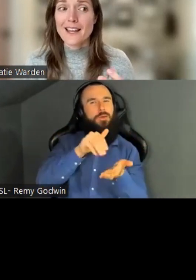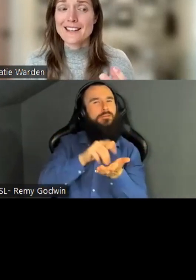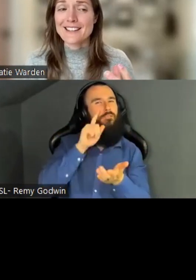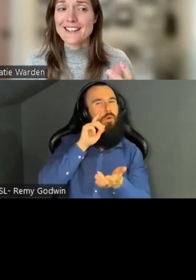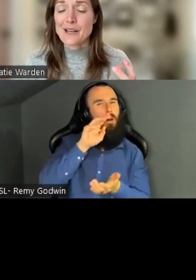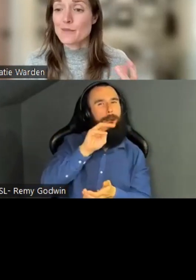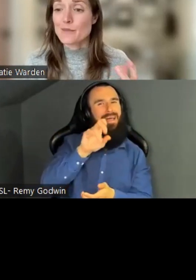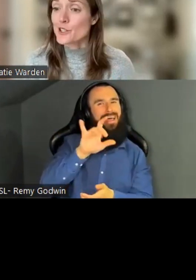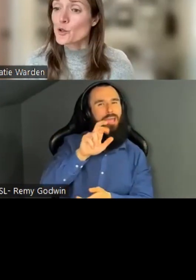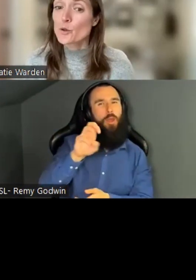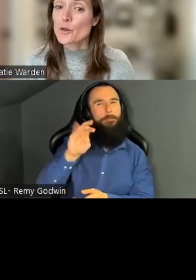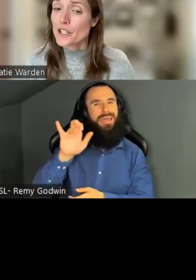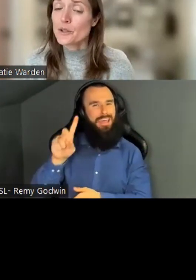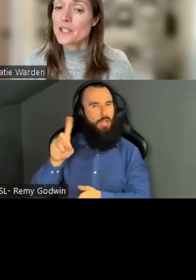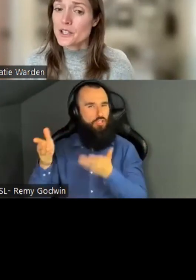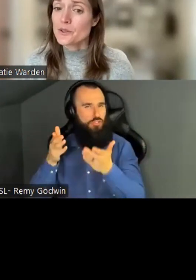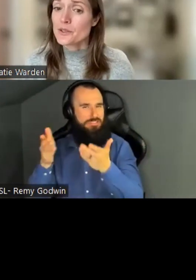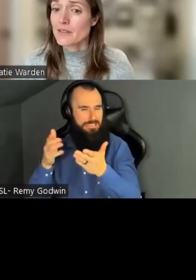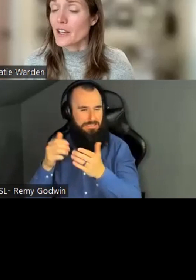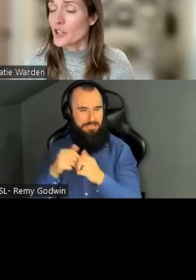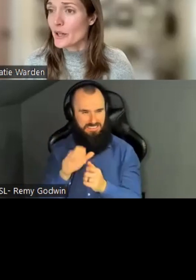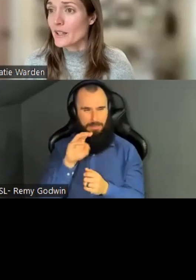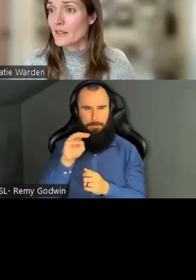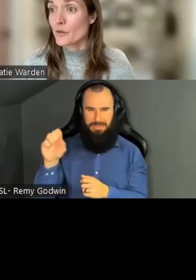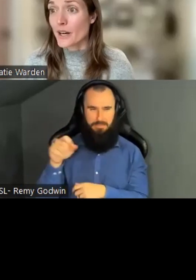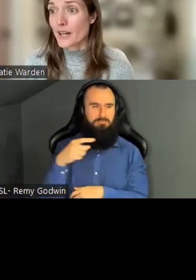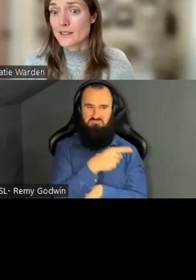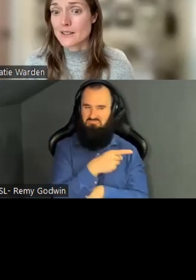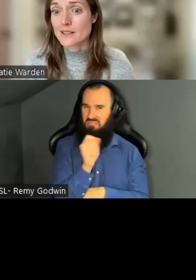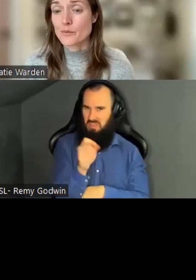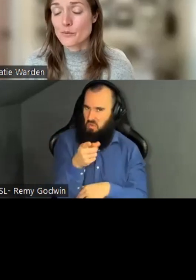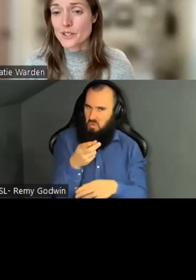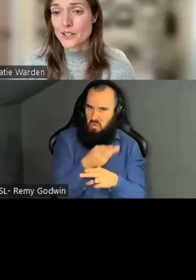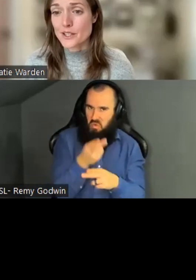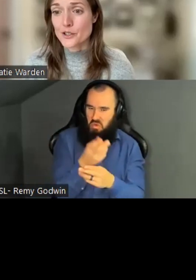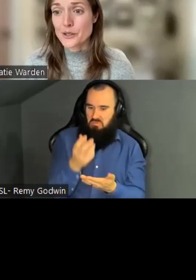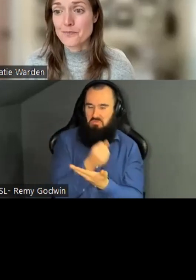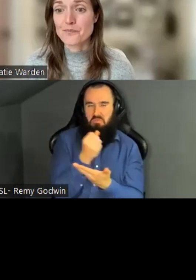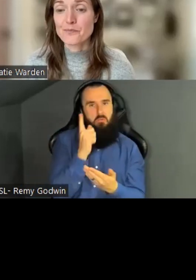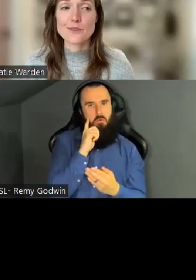And it's a tool that you can use to evaluate your practices and procedures.